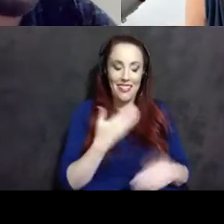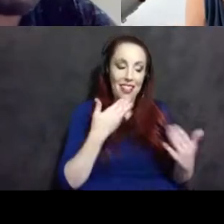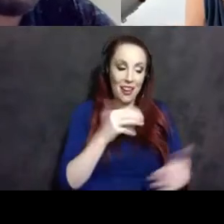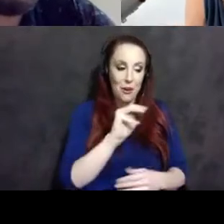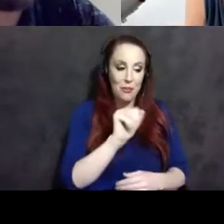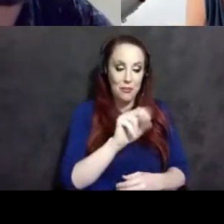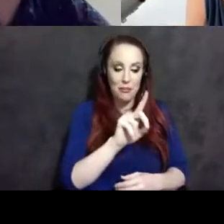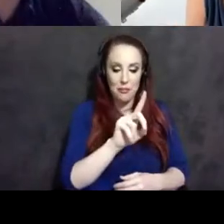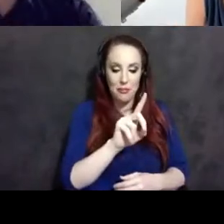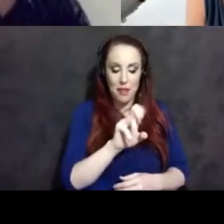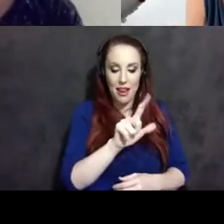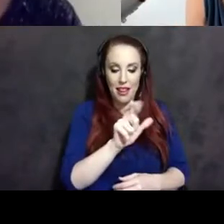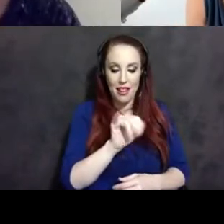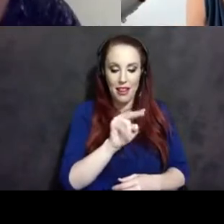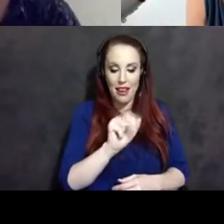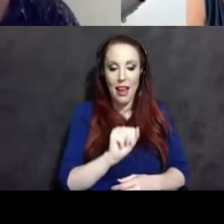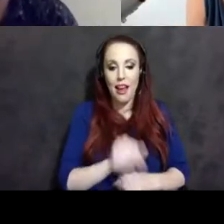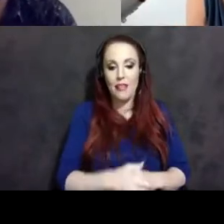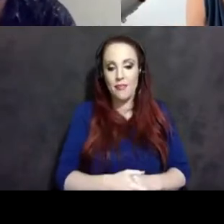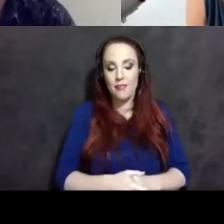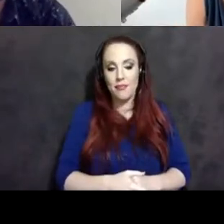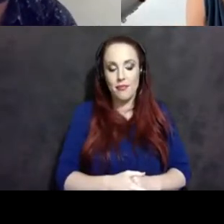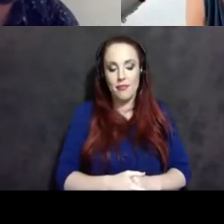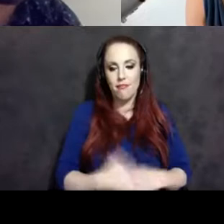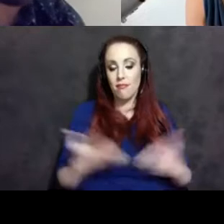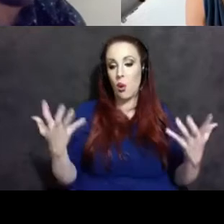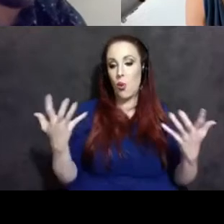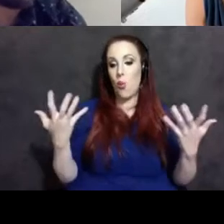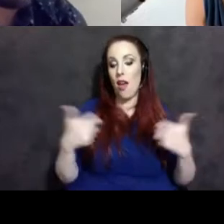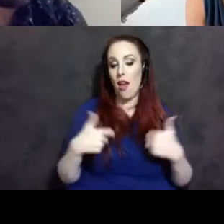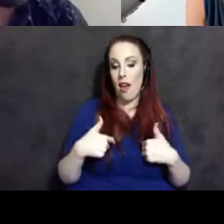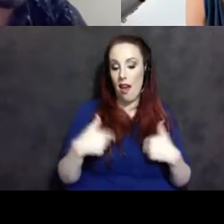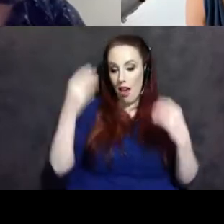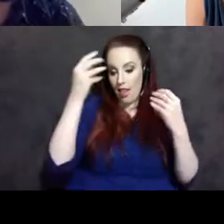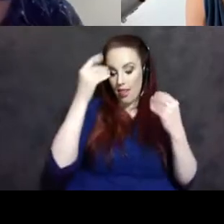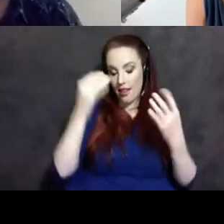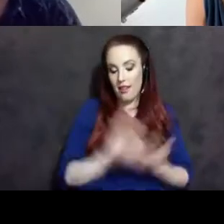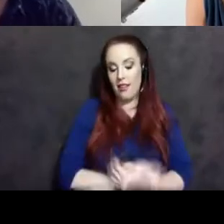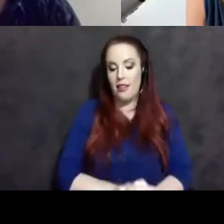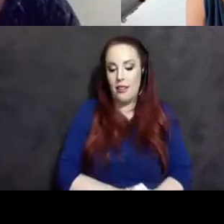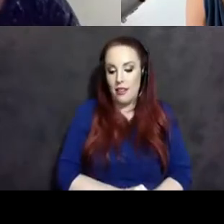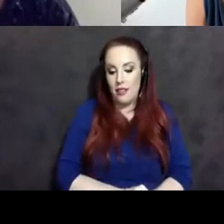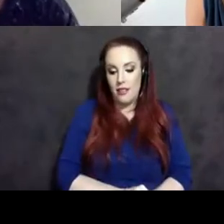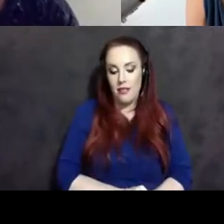What's on my mind? I've been learning a lot.